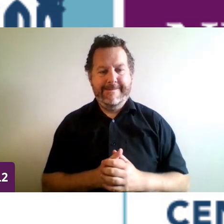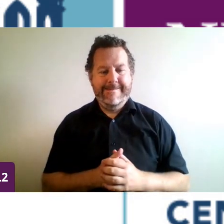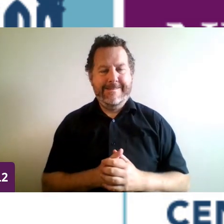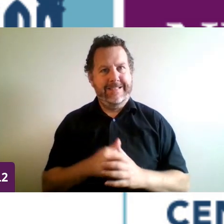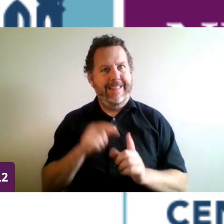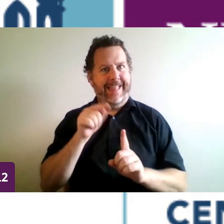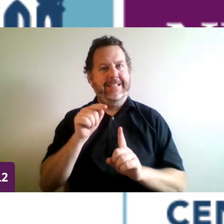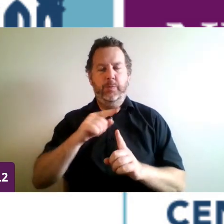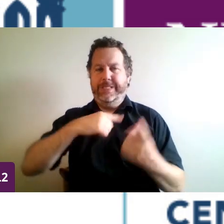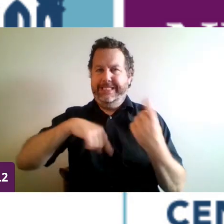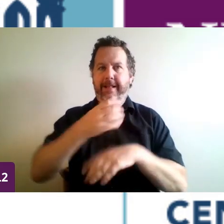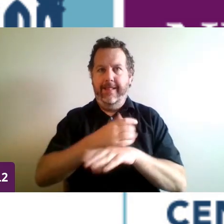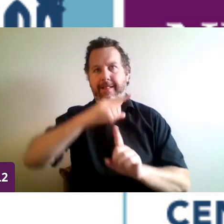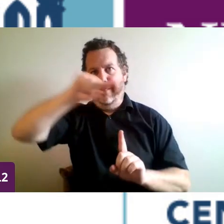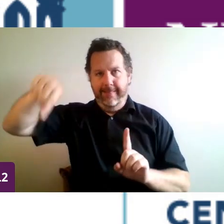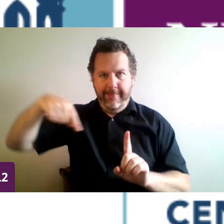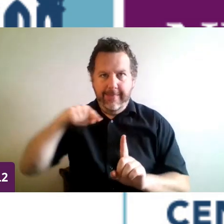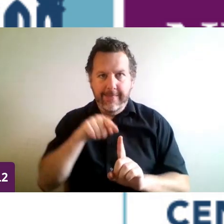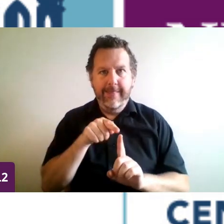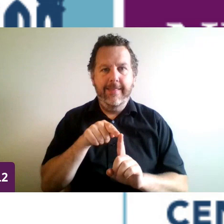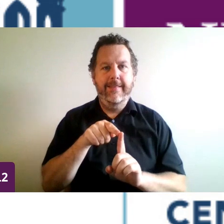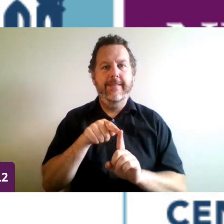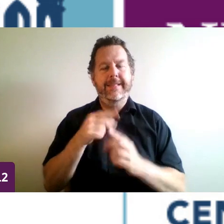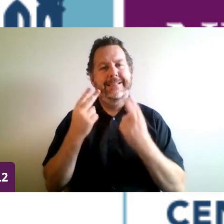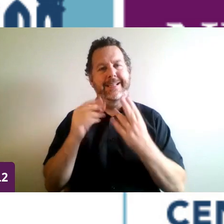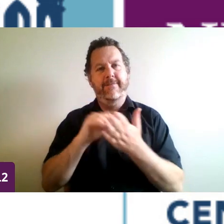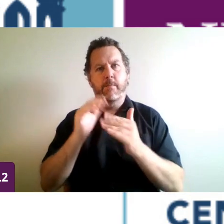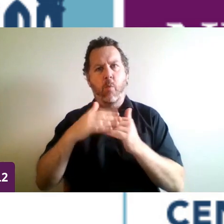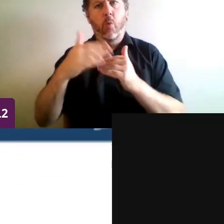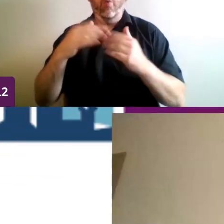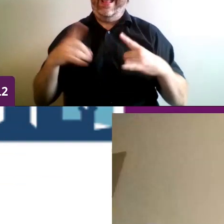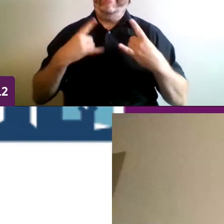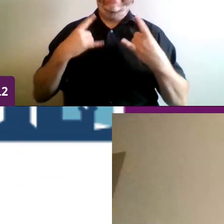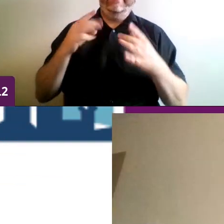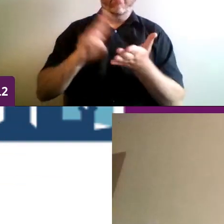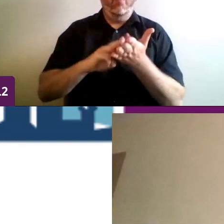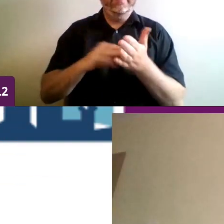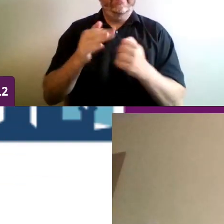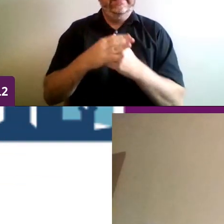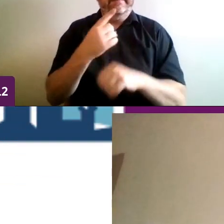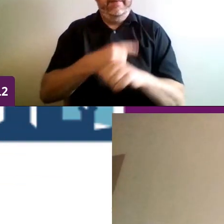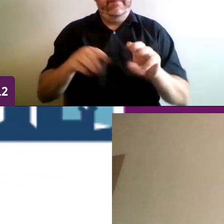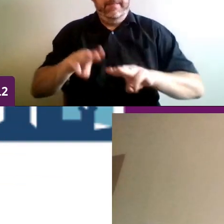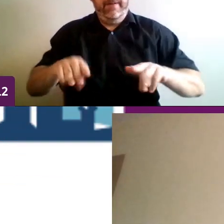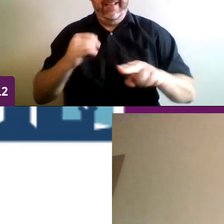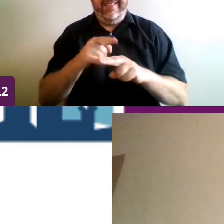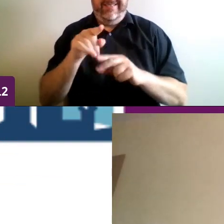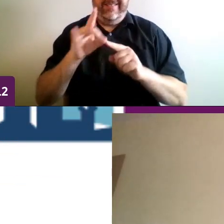Thank you.